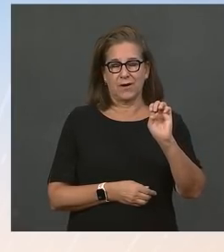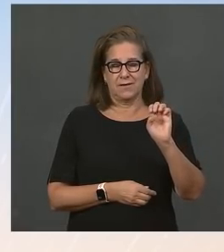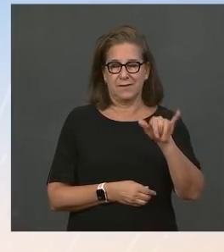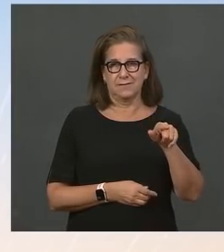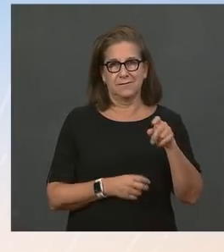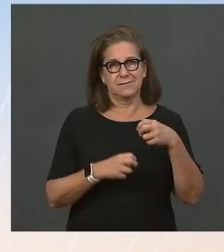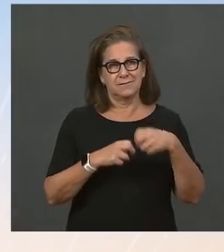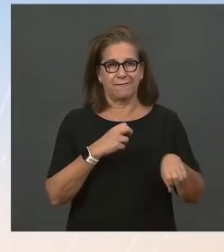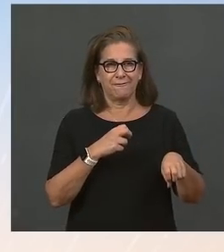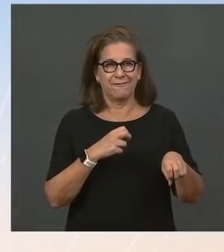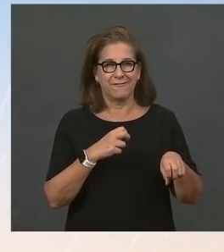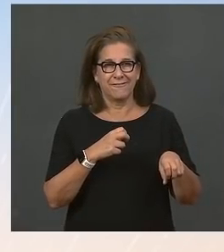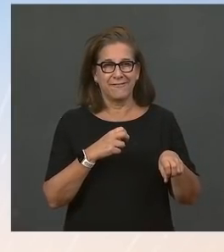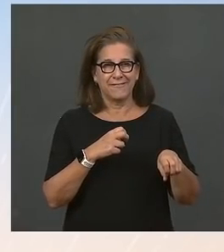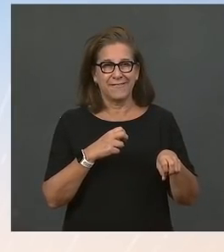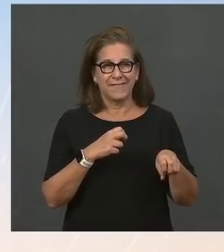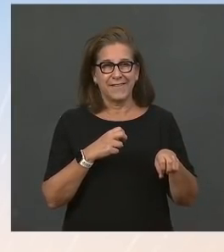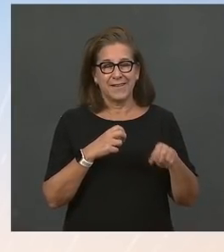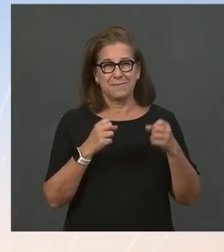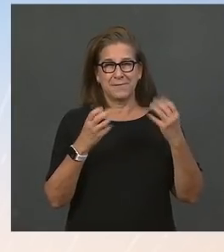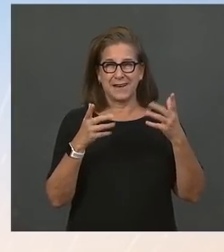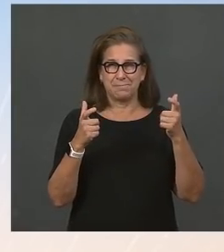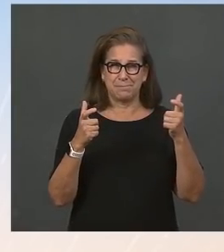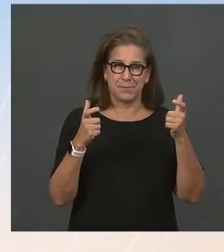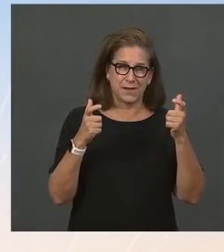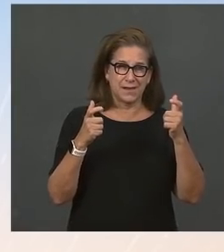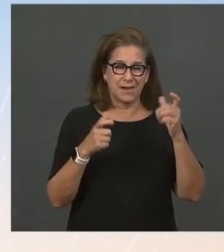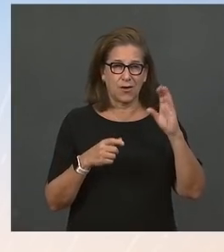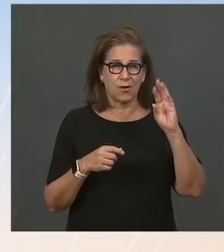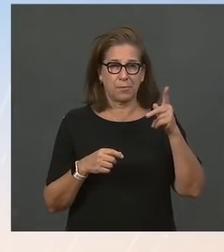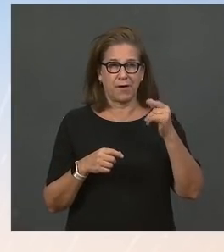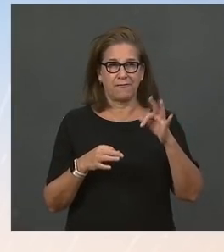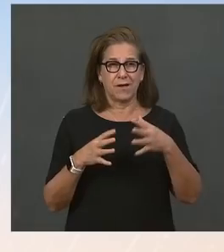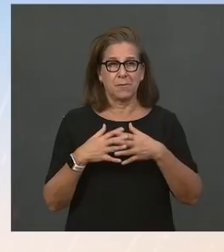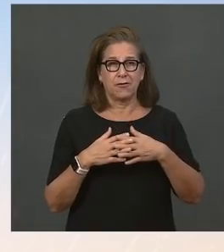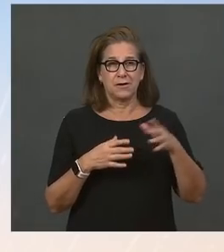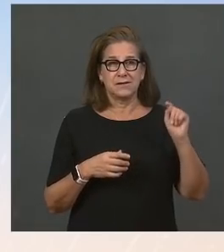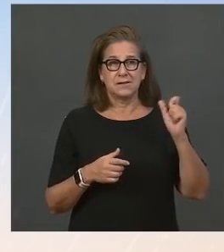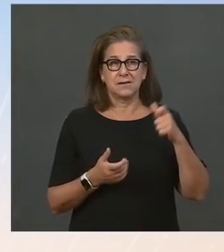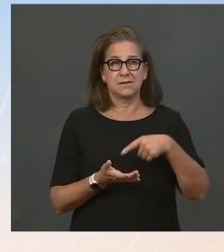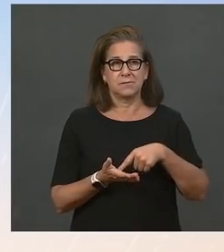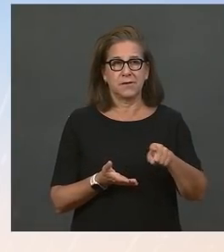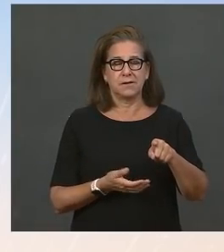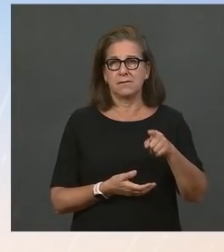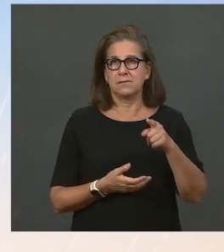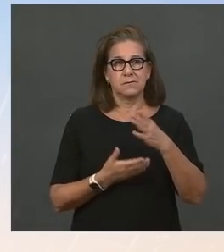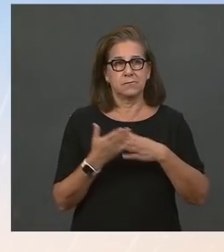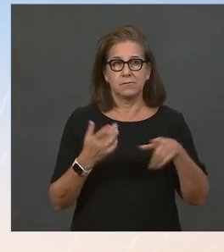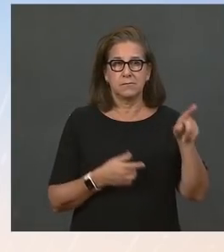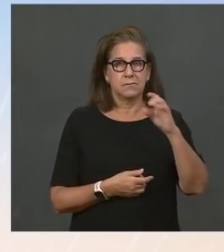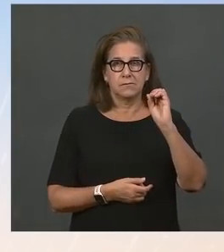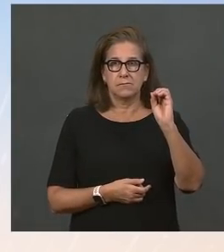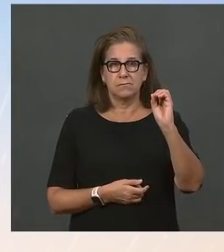pay literally nothing in income taxes, as we know -- as we've talked about in the past. A lot in here. Fifty-five of the biggest companies,